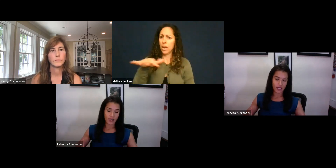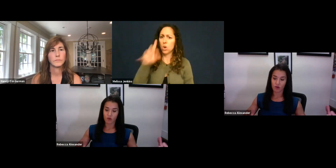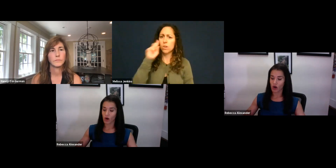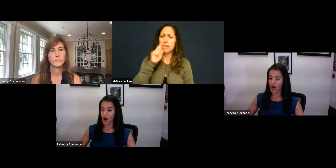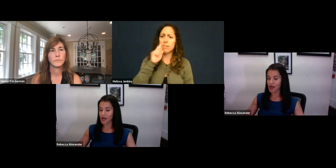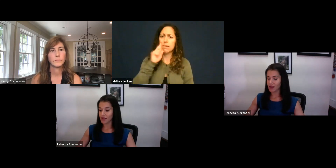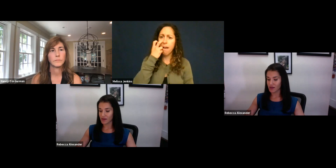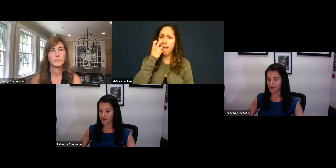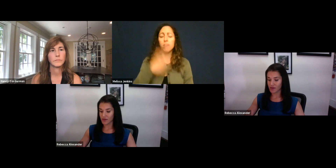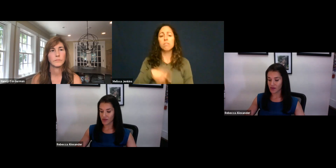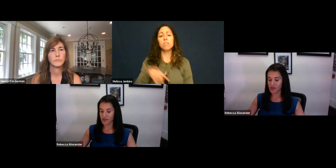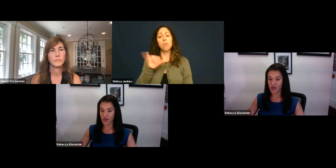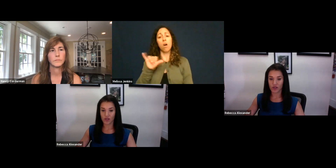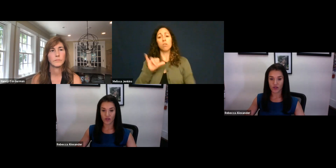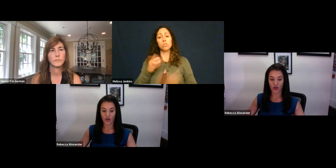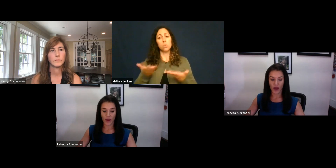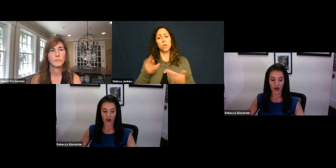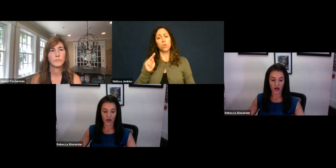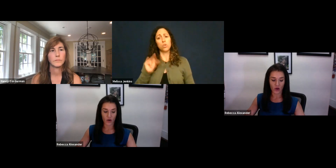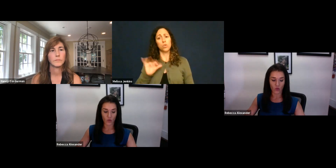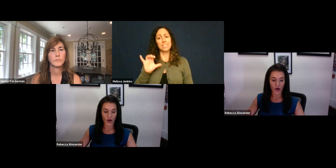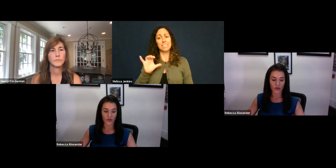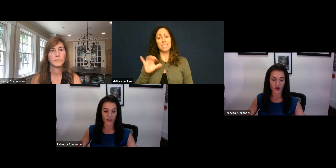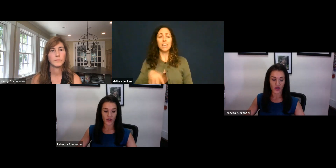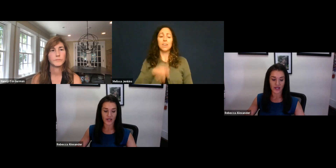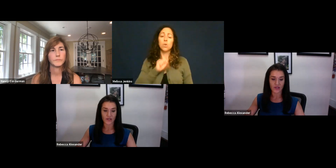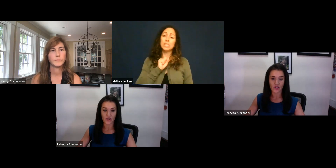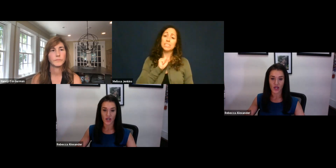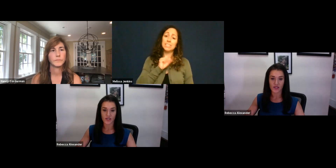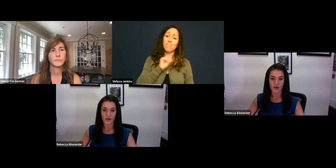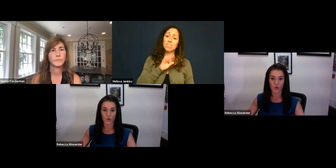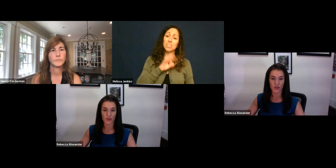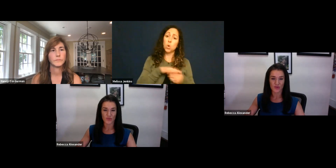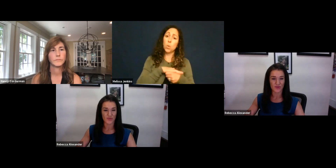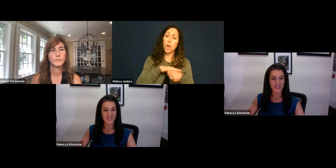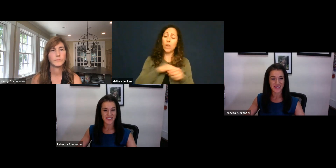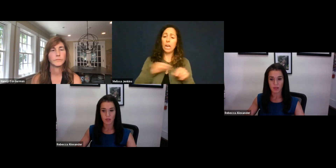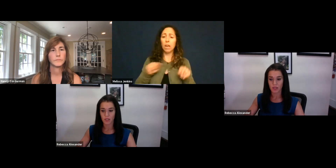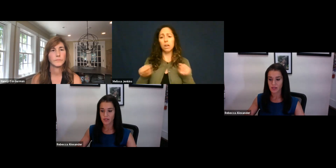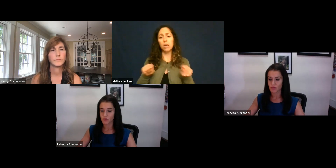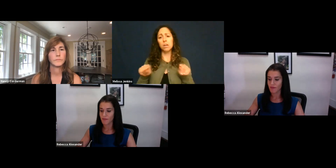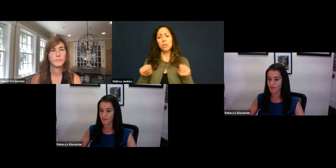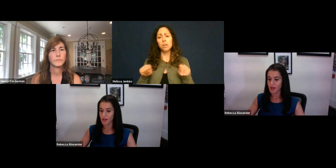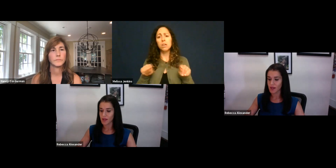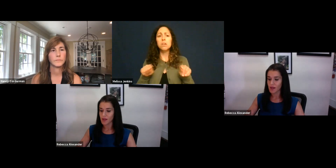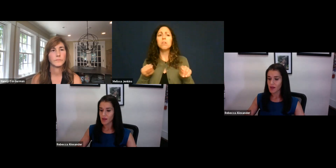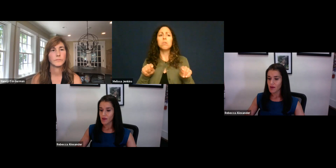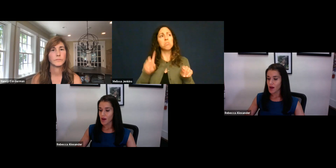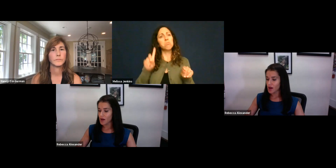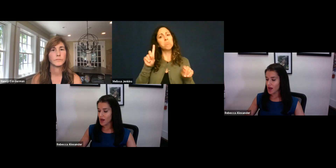City, where I live. In San Francisco Bay Area, where there is just a more sort of disability friendly,